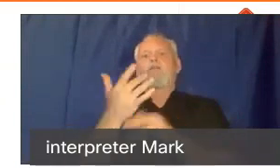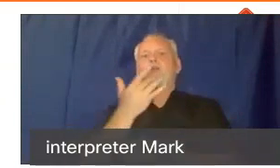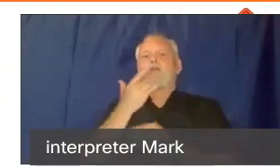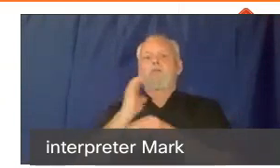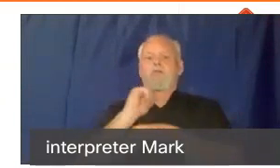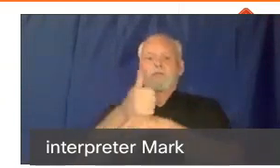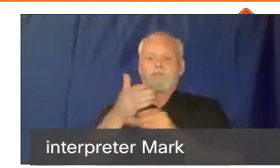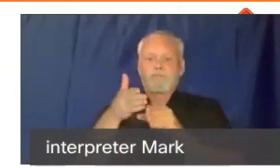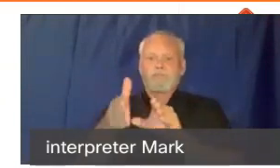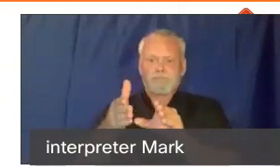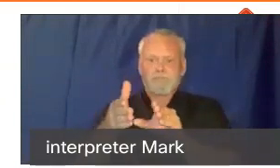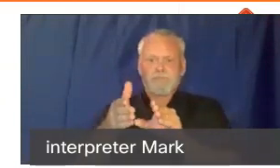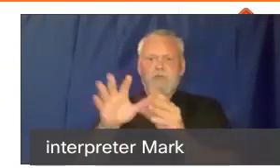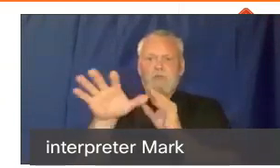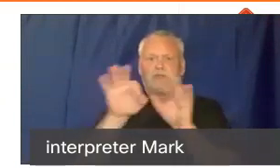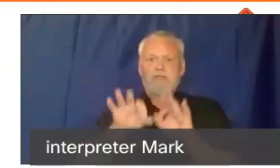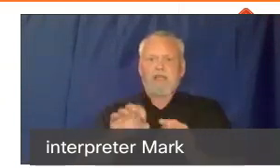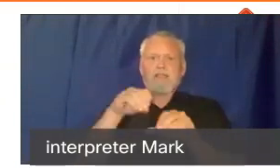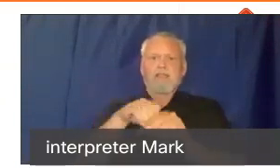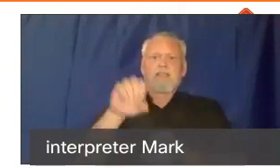And was selected in the is construct.